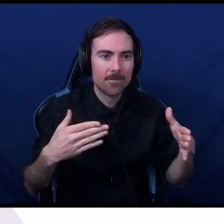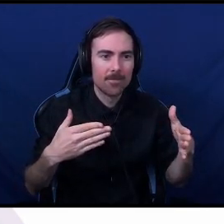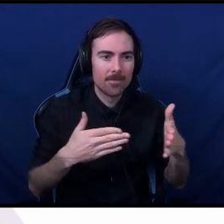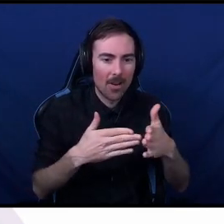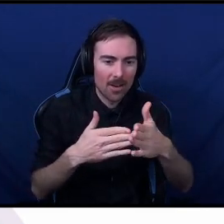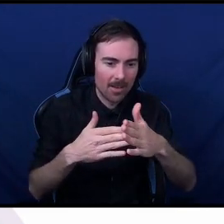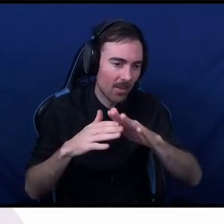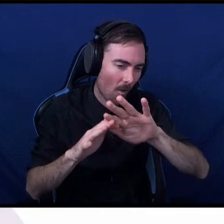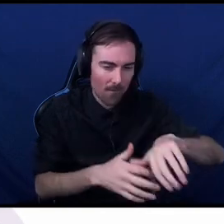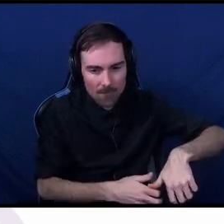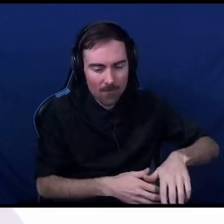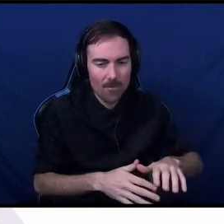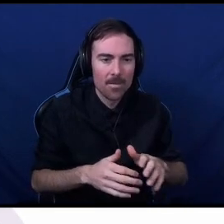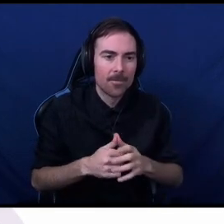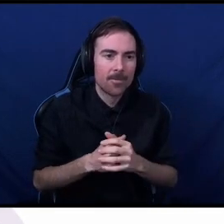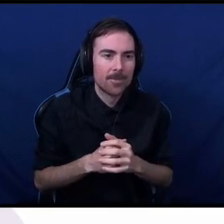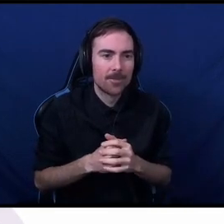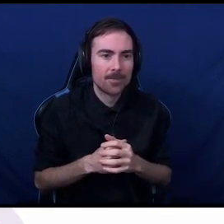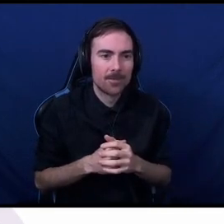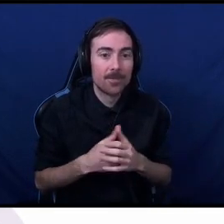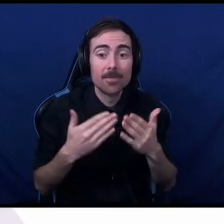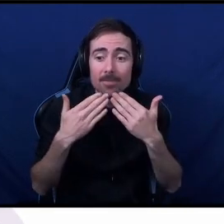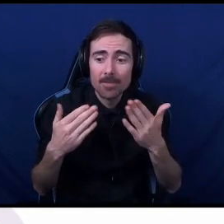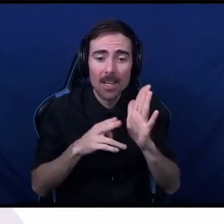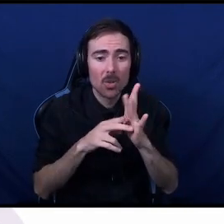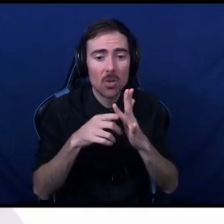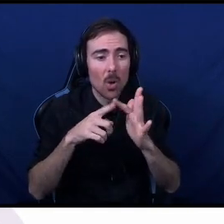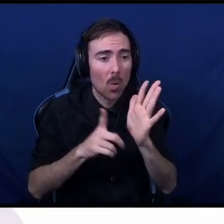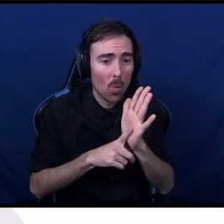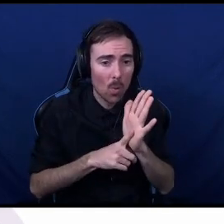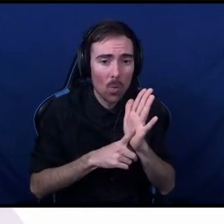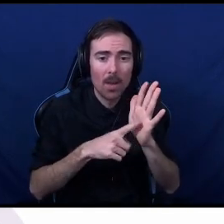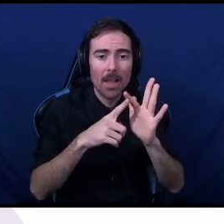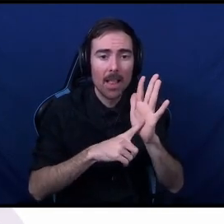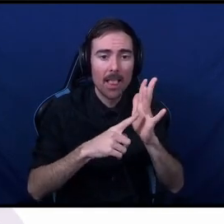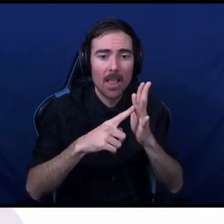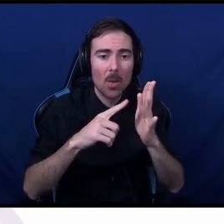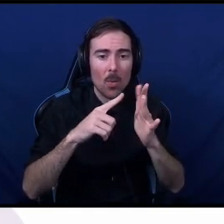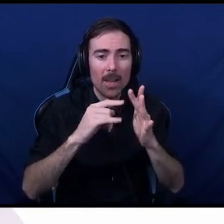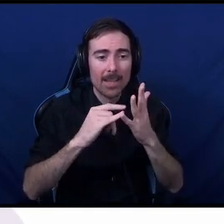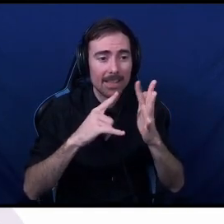in massive danger to know to lead to other ways to Kate, for sharing your wisdom sharing your story.